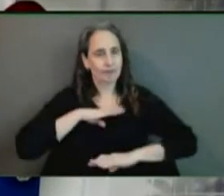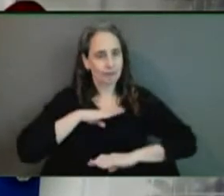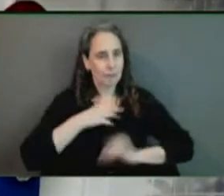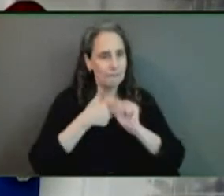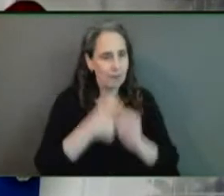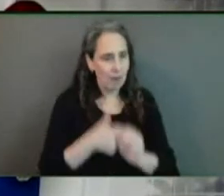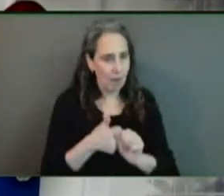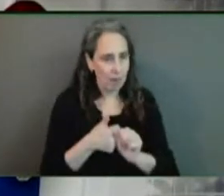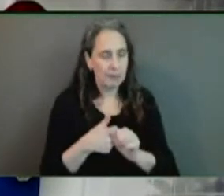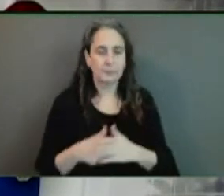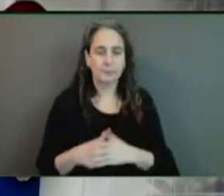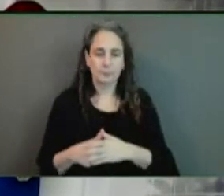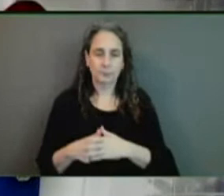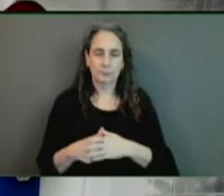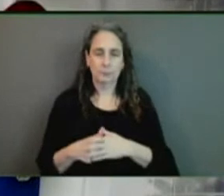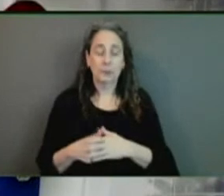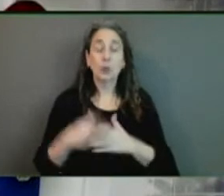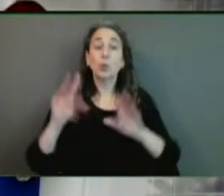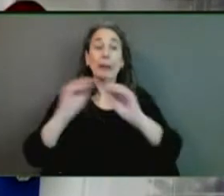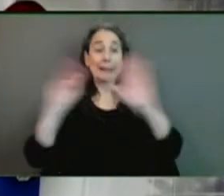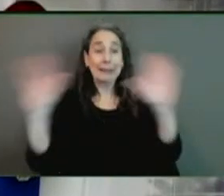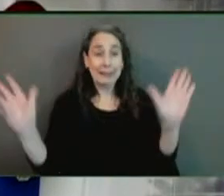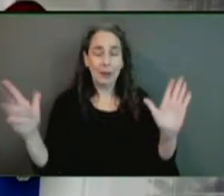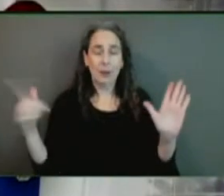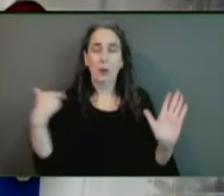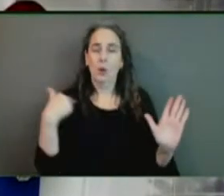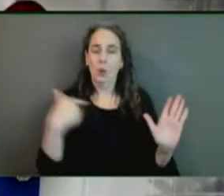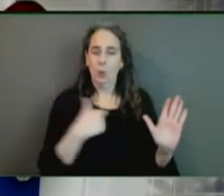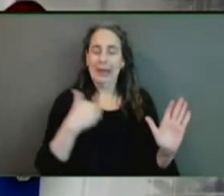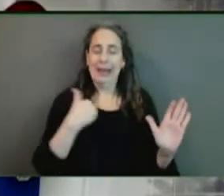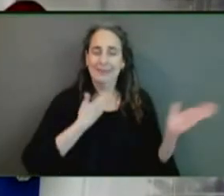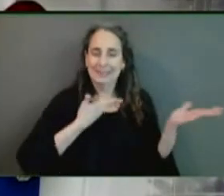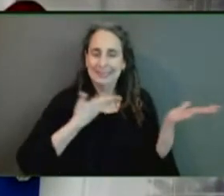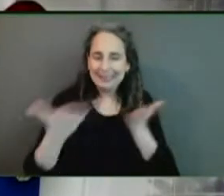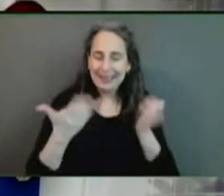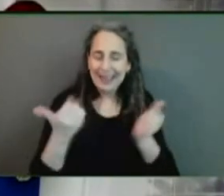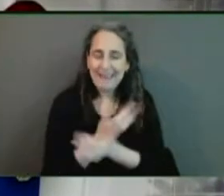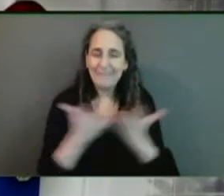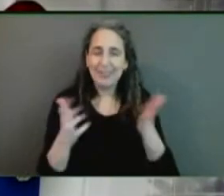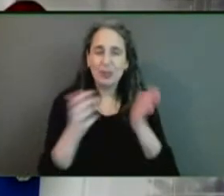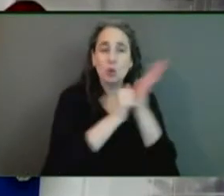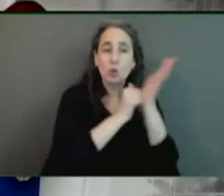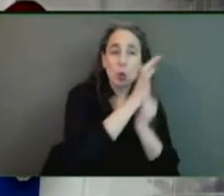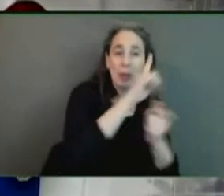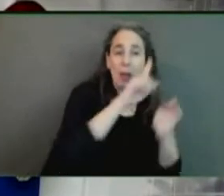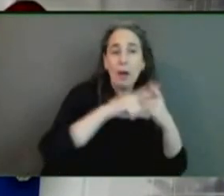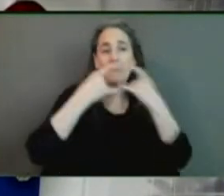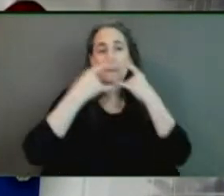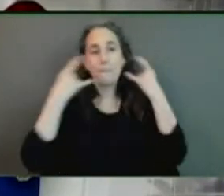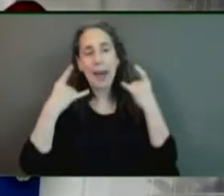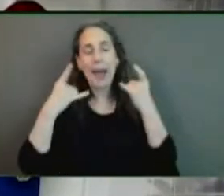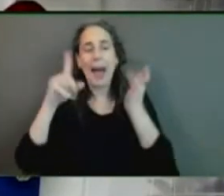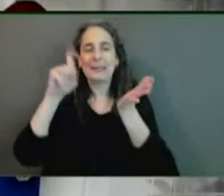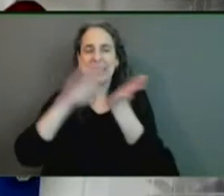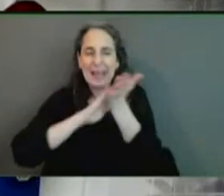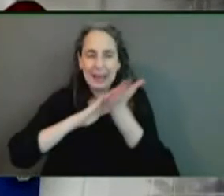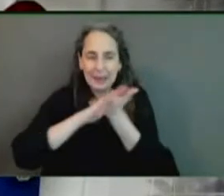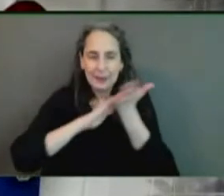assures those guidelines are met. Um just to make clear we